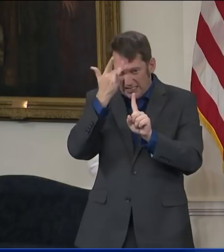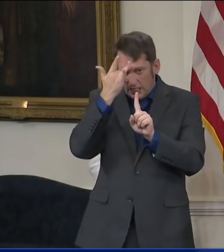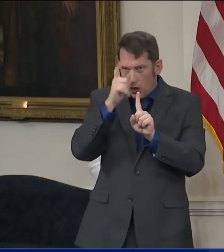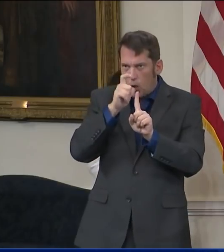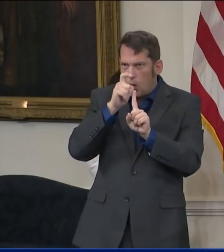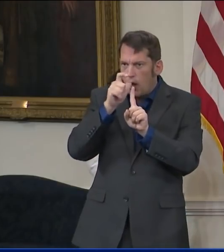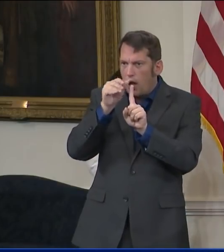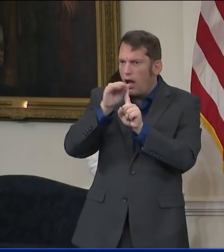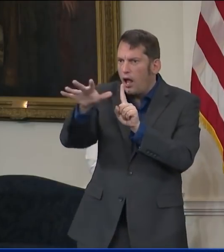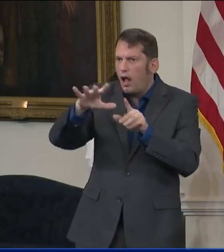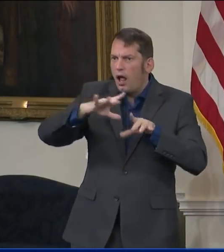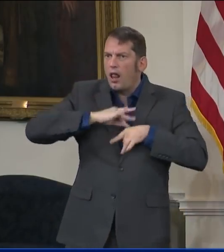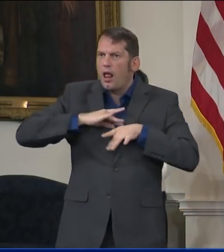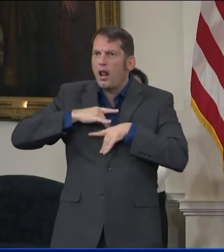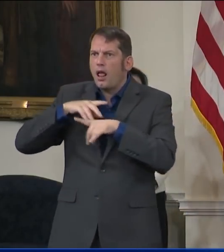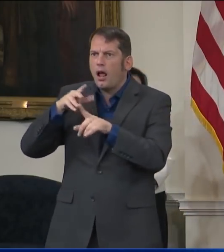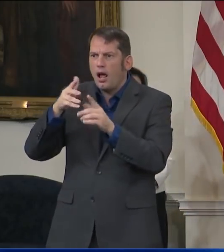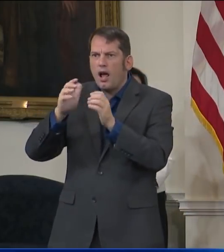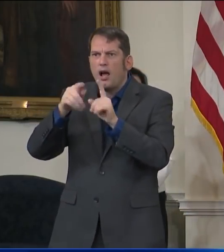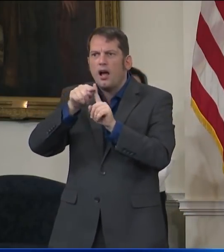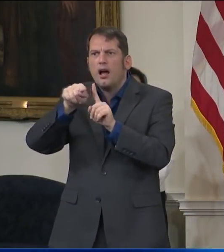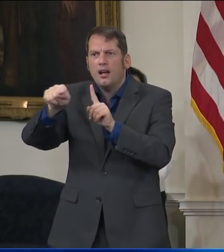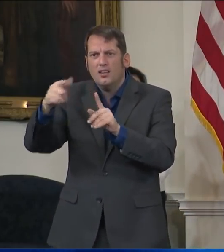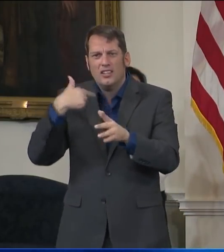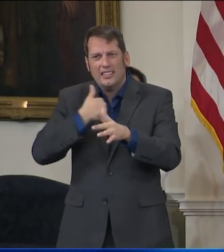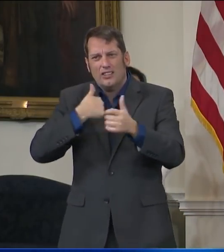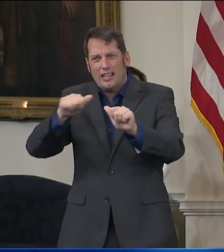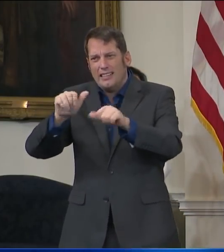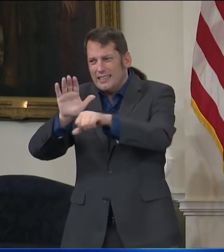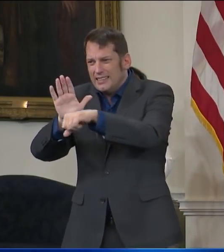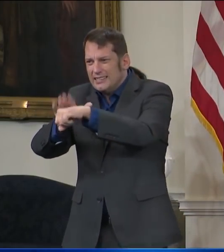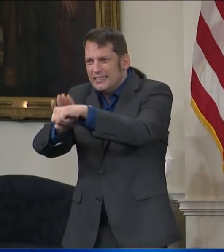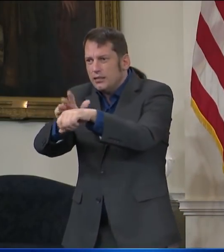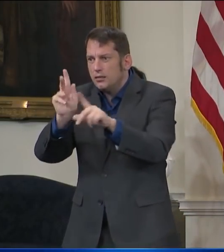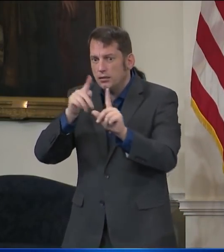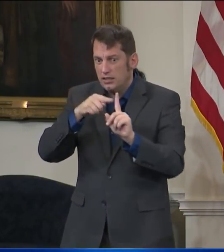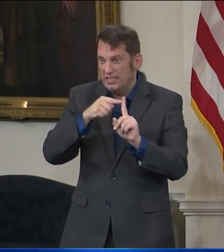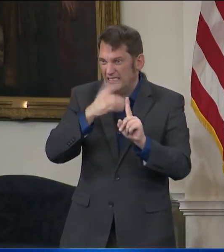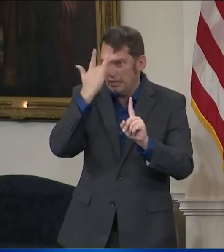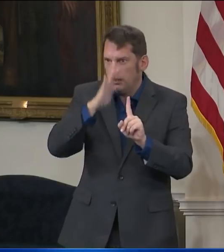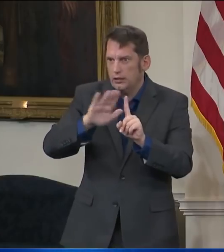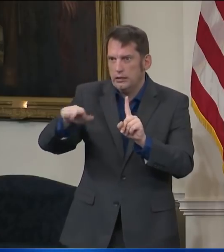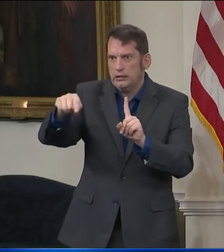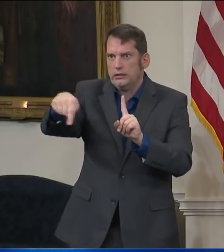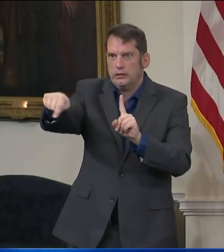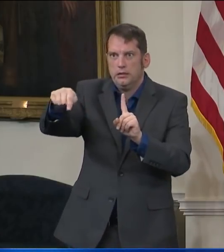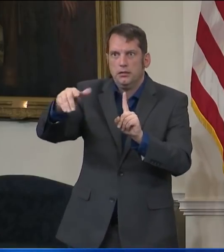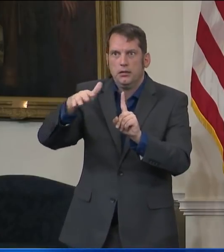THE SPEED WITH WHICH IS COMING IN THE NUMBER TO THE POINT WHERE WE DON’T KEEP UP WITH THAT.